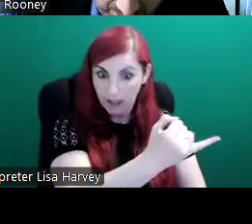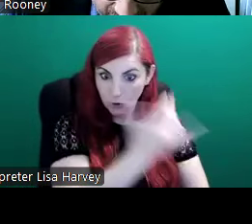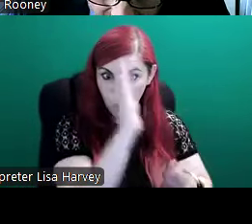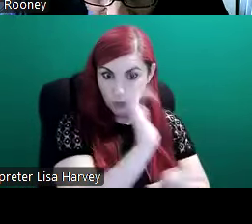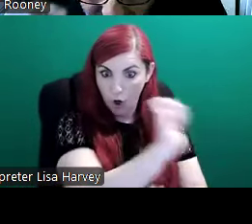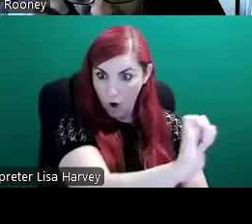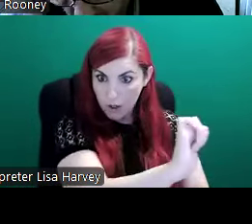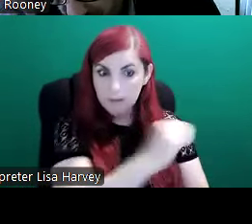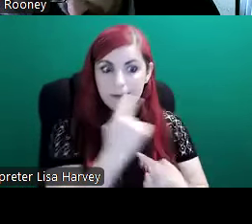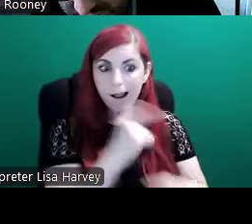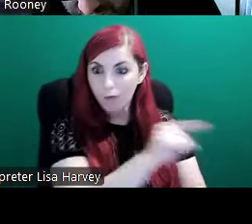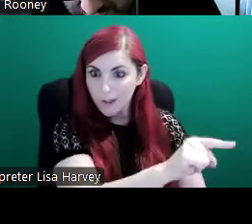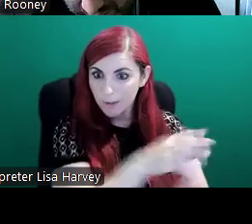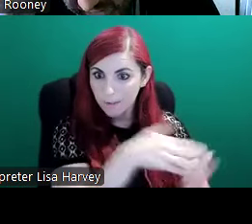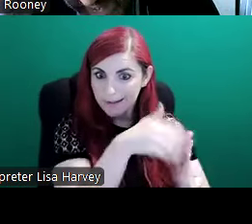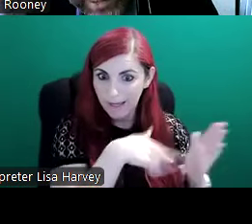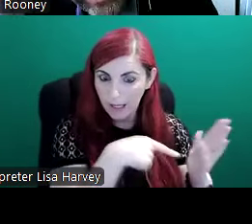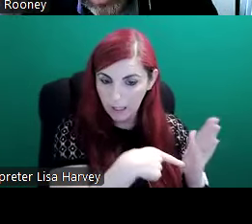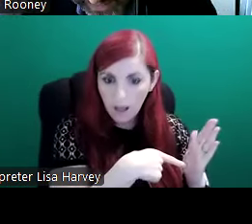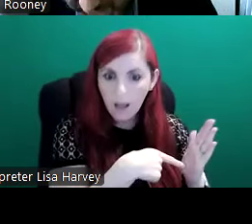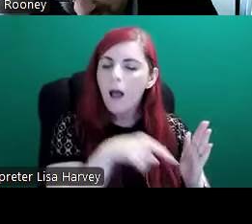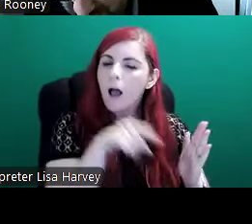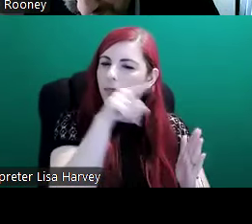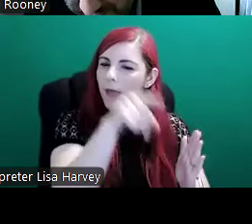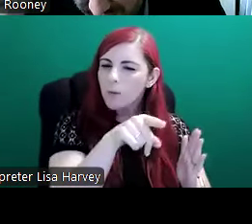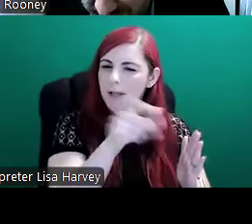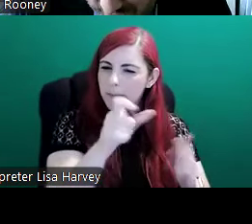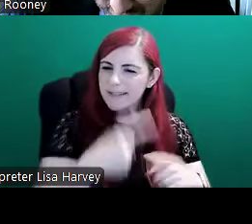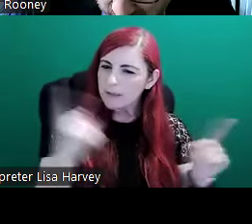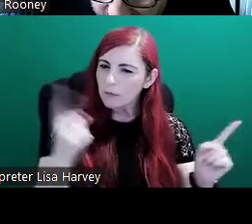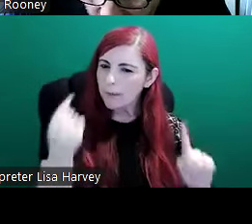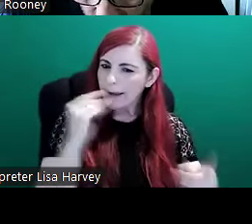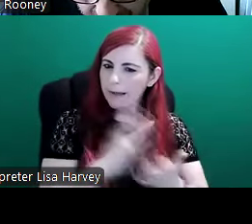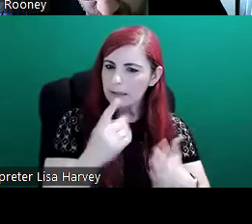Dcoration was also something of an outlier in the 1920s as Jellett and Hone were